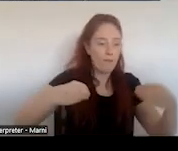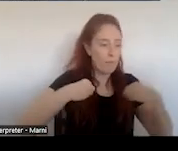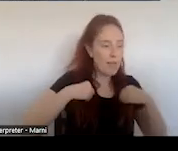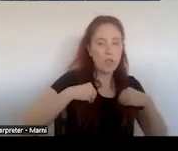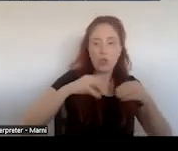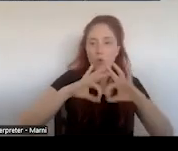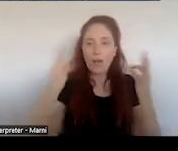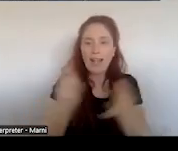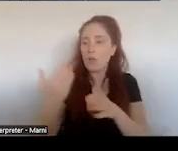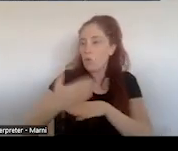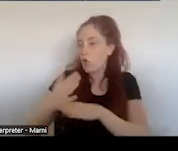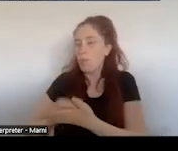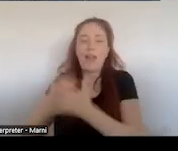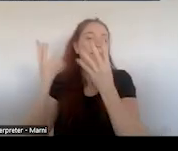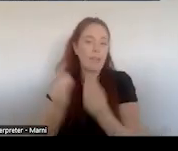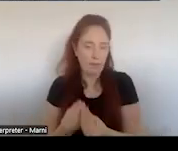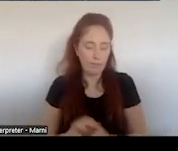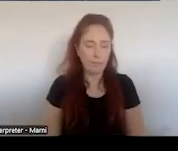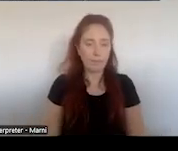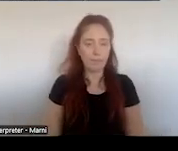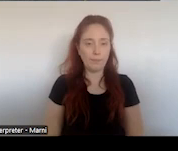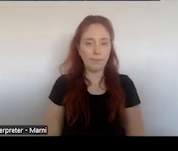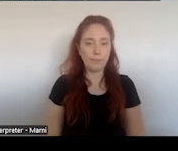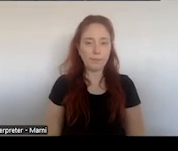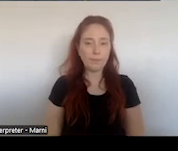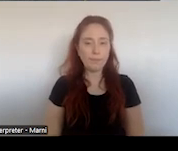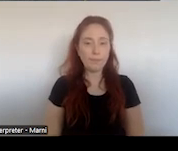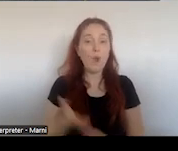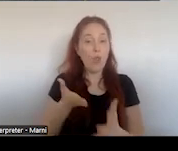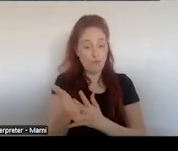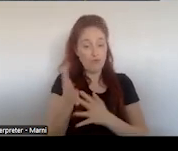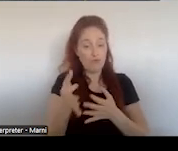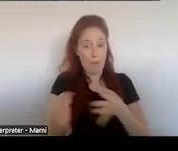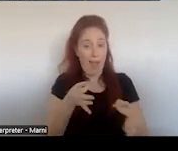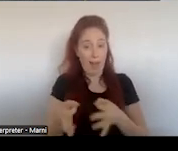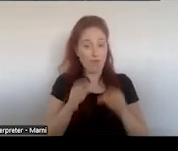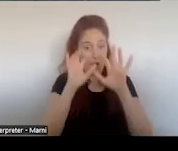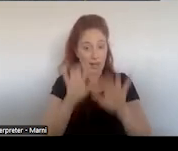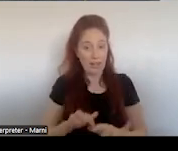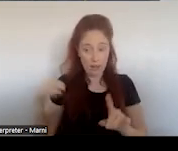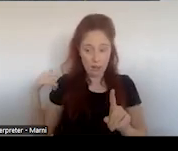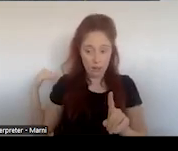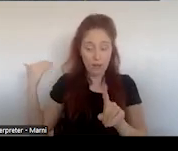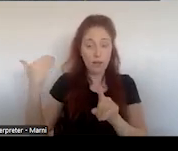The government does recognise, as we were developing the plan and in the plan, that